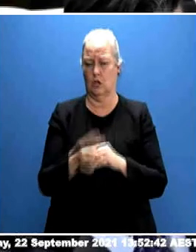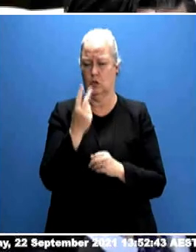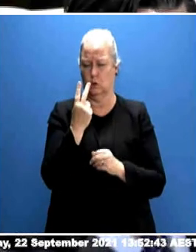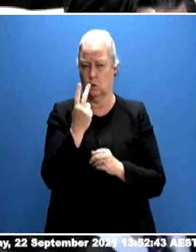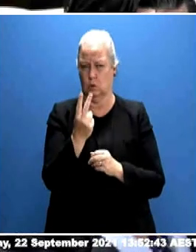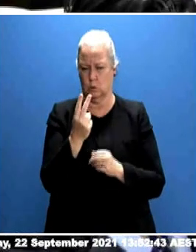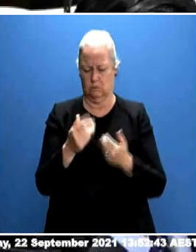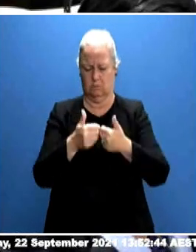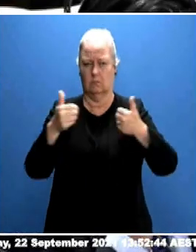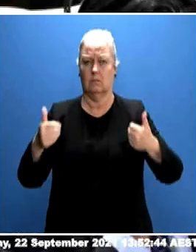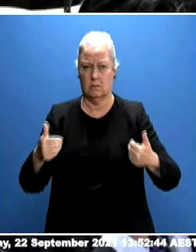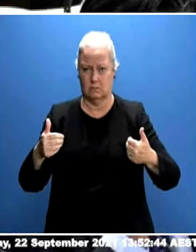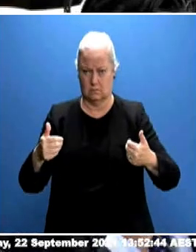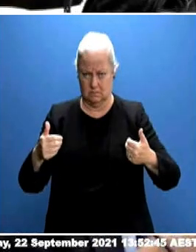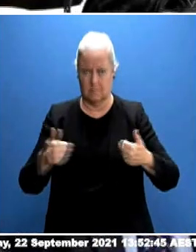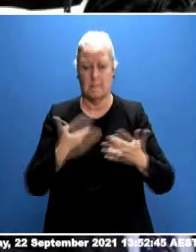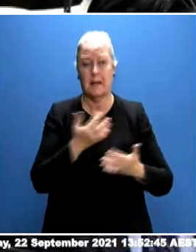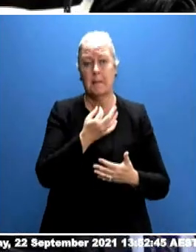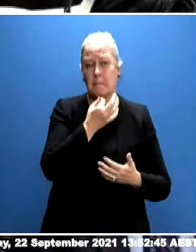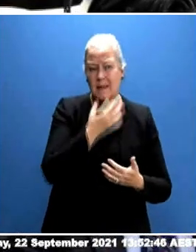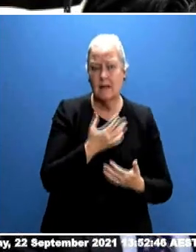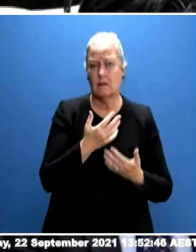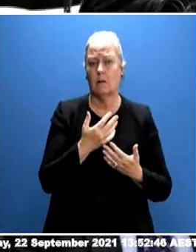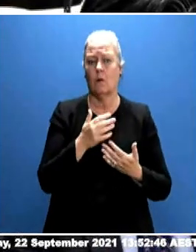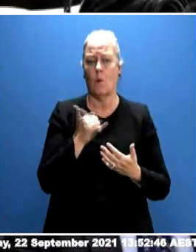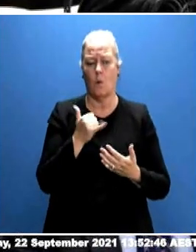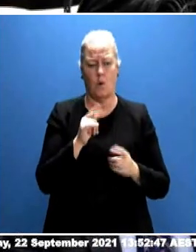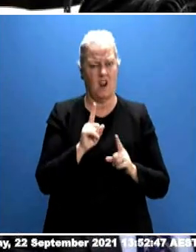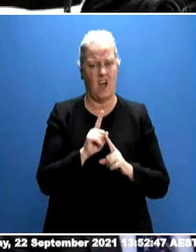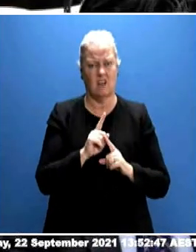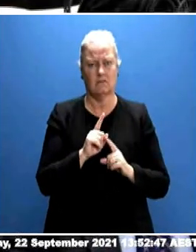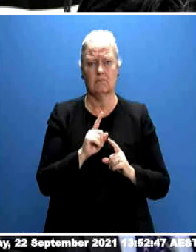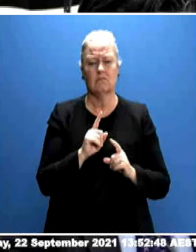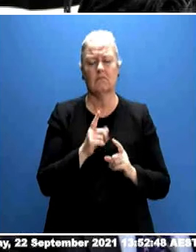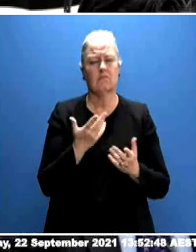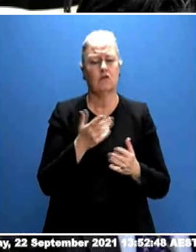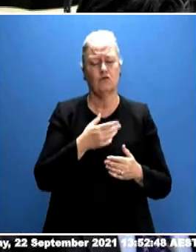of immediate and substantial risk to the child causing significant harm to the